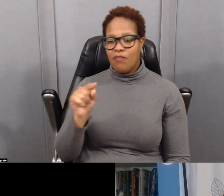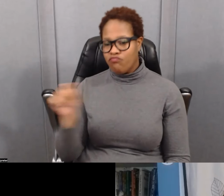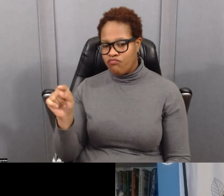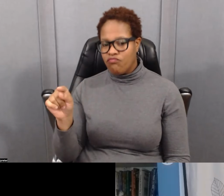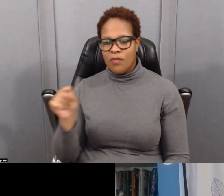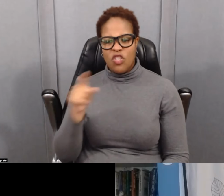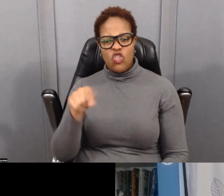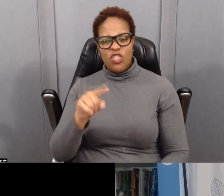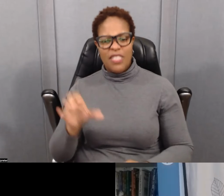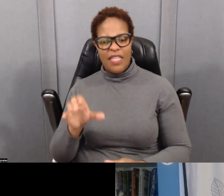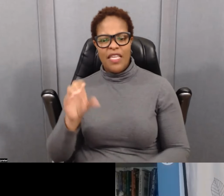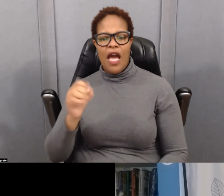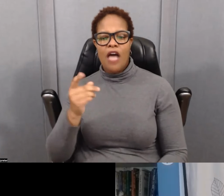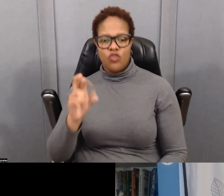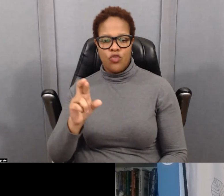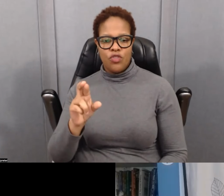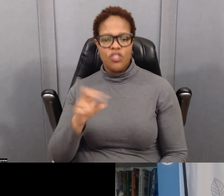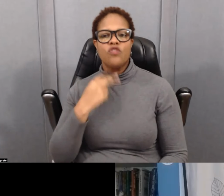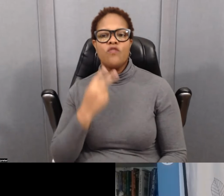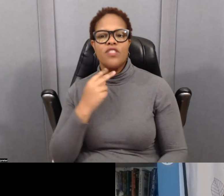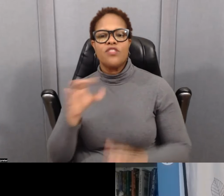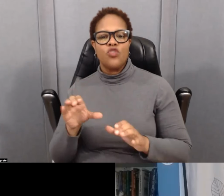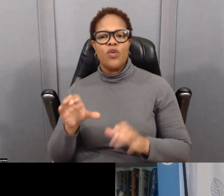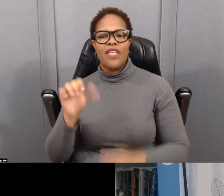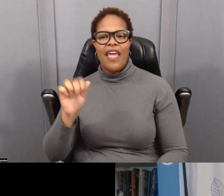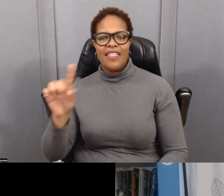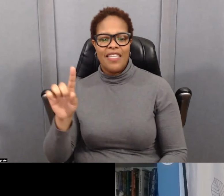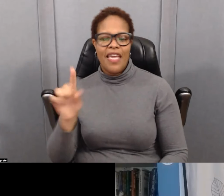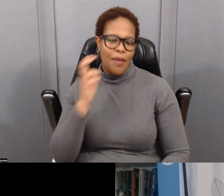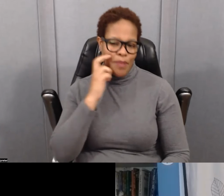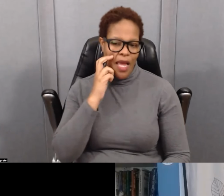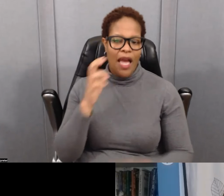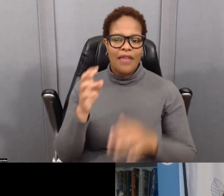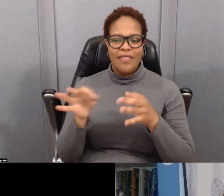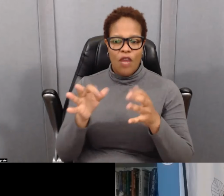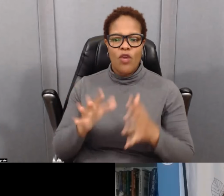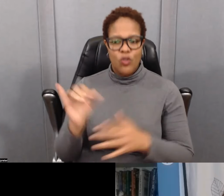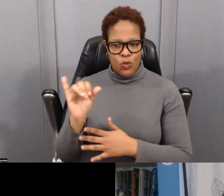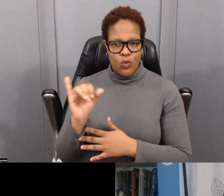she was one of the voices on the Oscars doing the AD, a blind narrator as well. And the protagonist in this film,